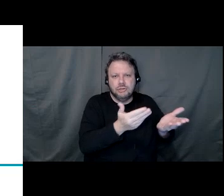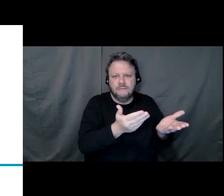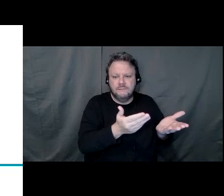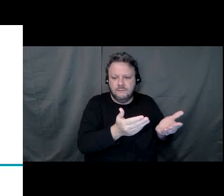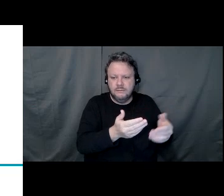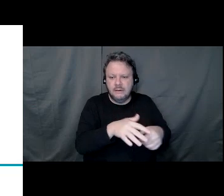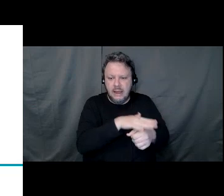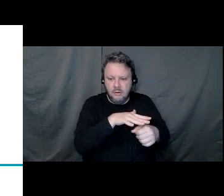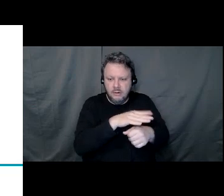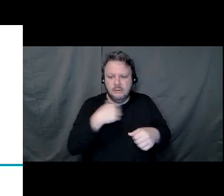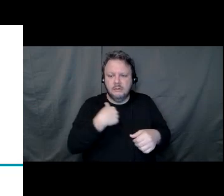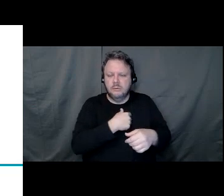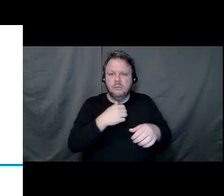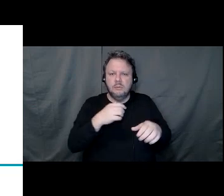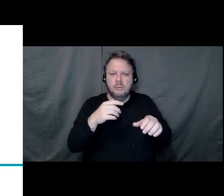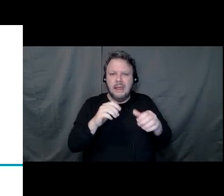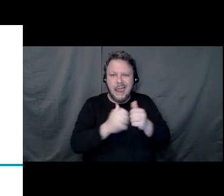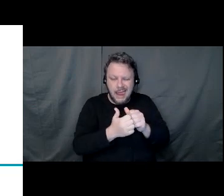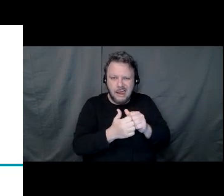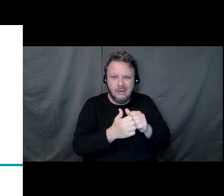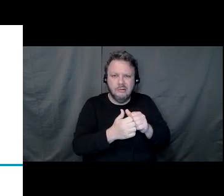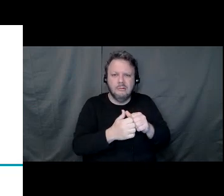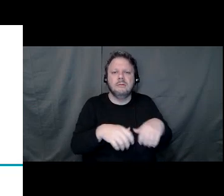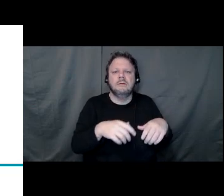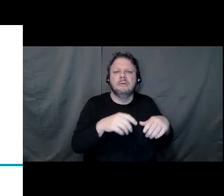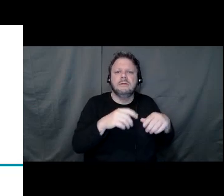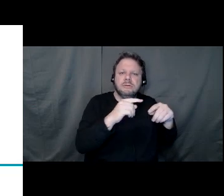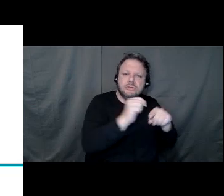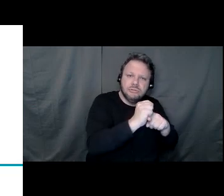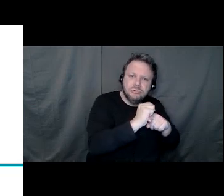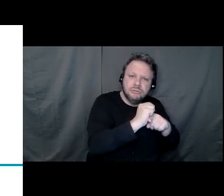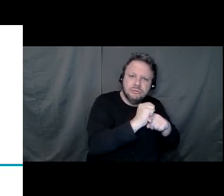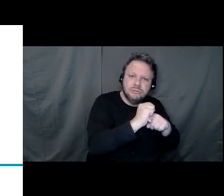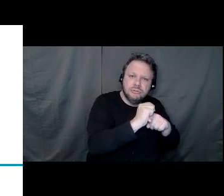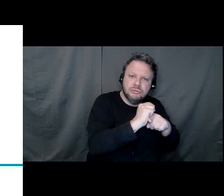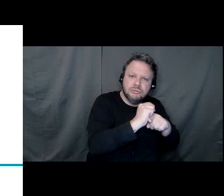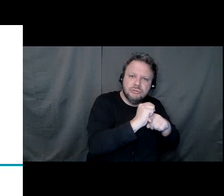We hope we will do that through training, broadband expansion and physical resources.